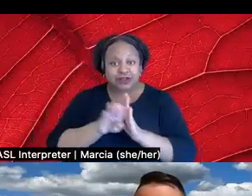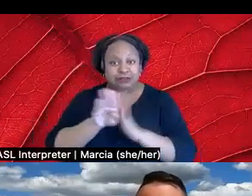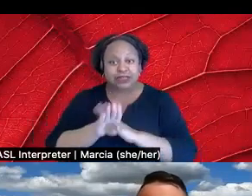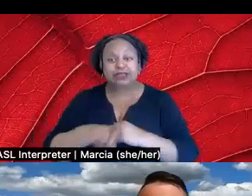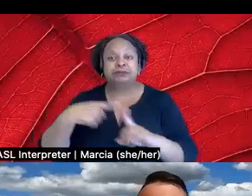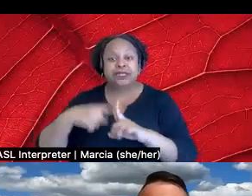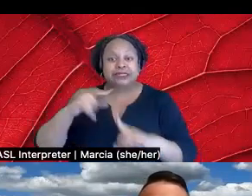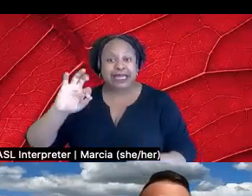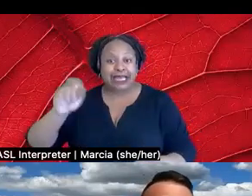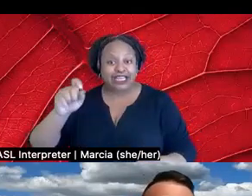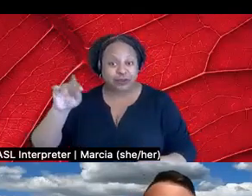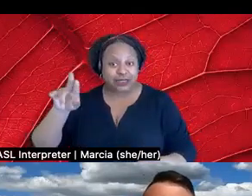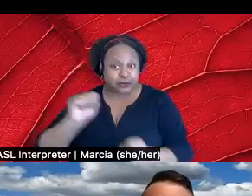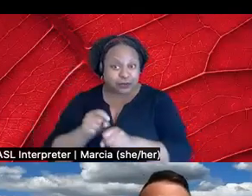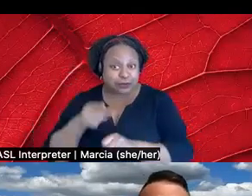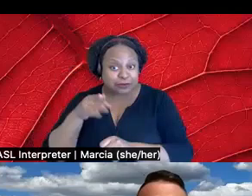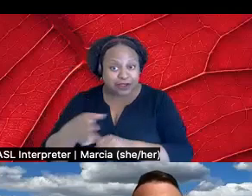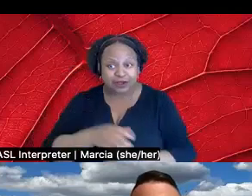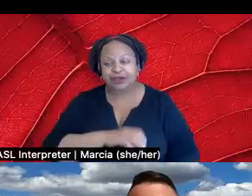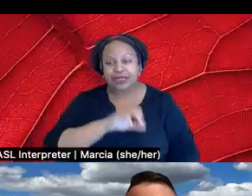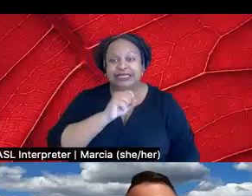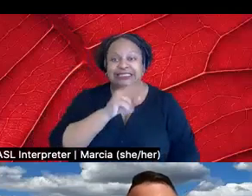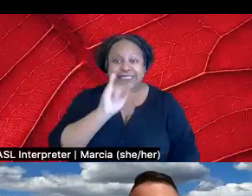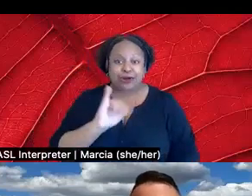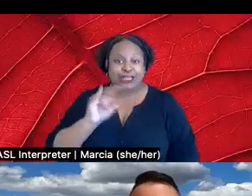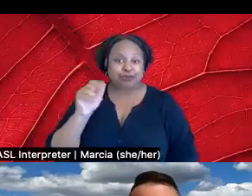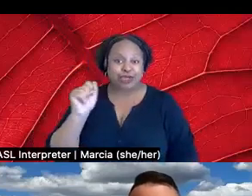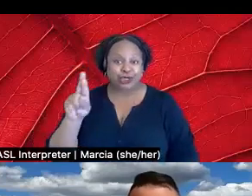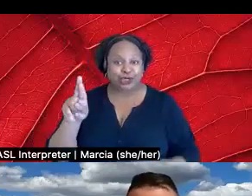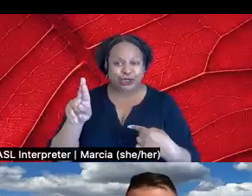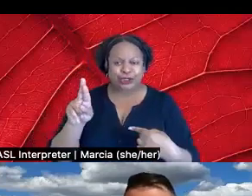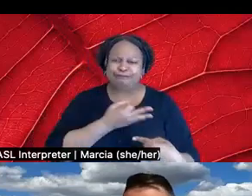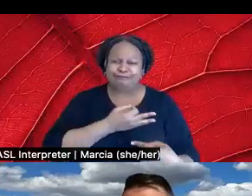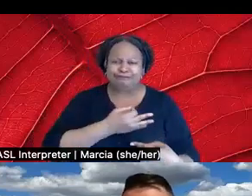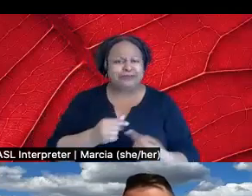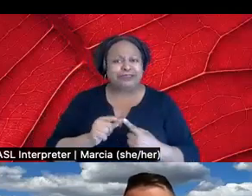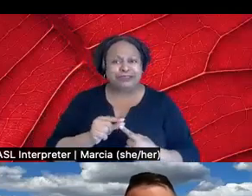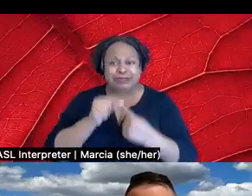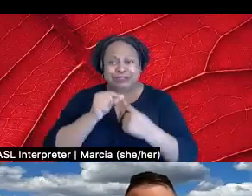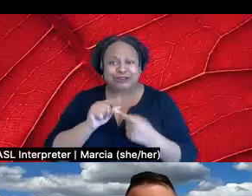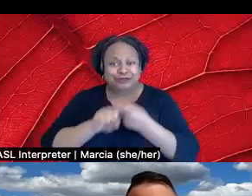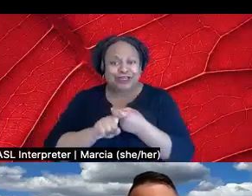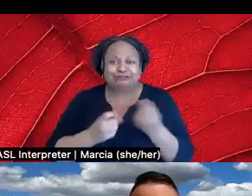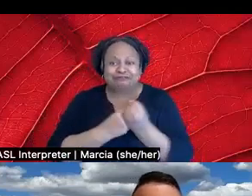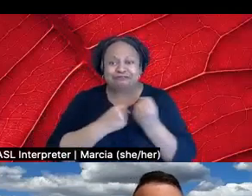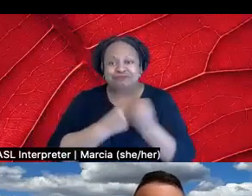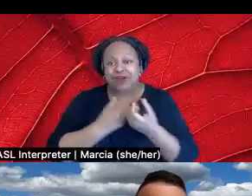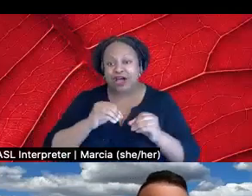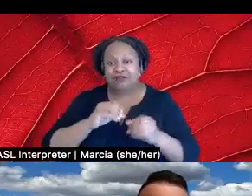Sari Springer who is such a special friend to the office and an ally in our work,